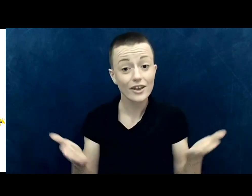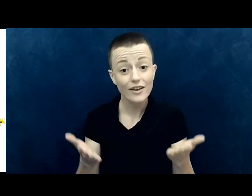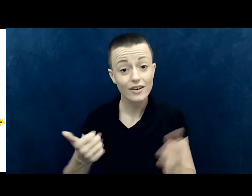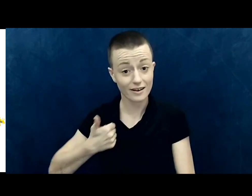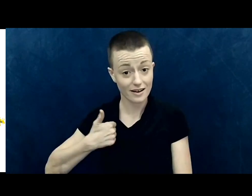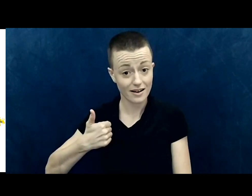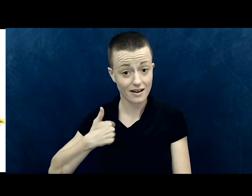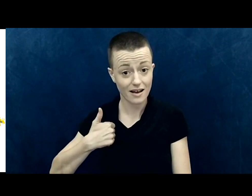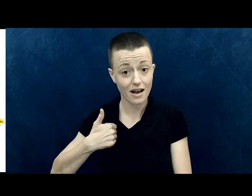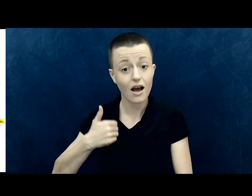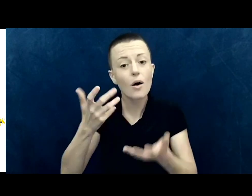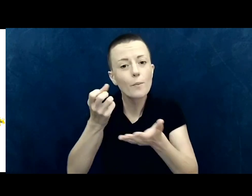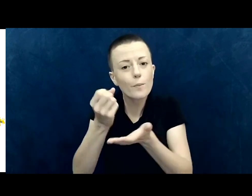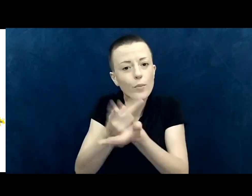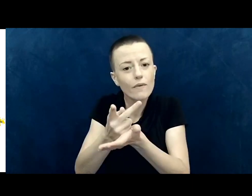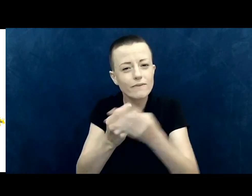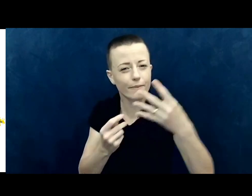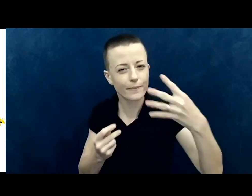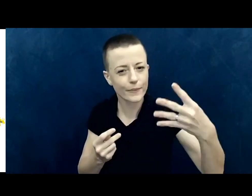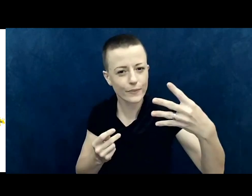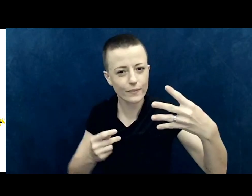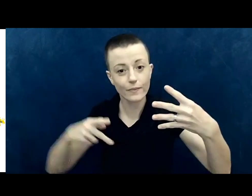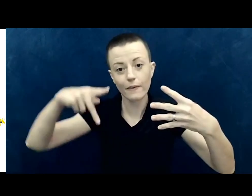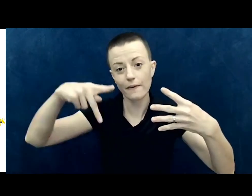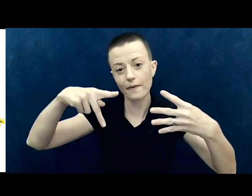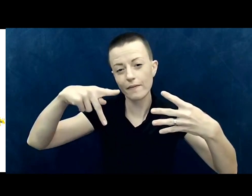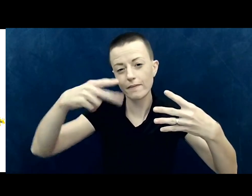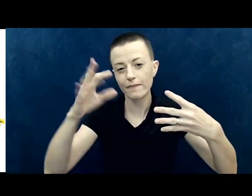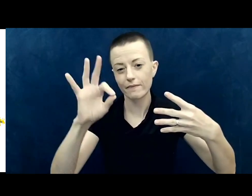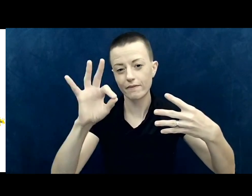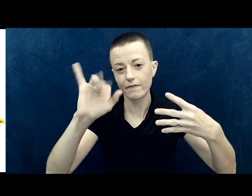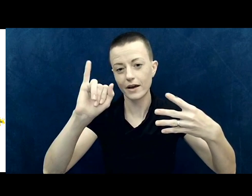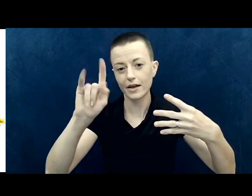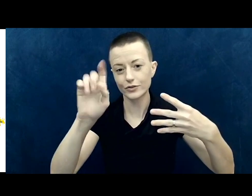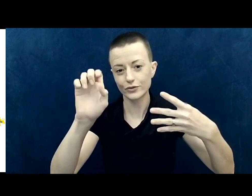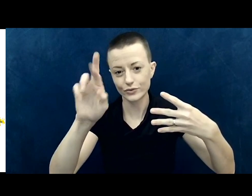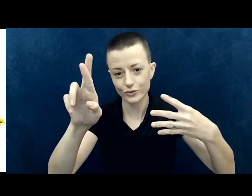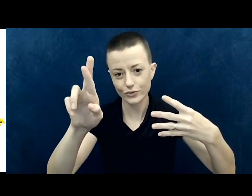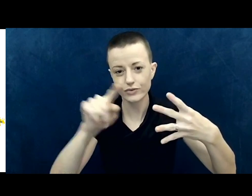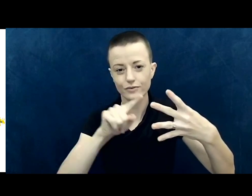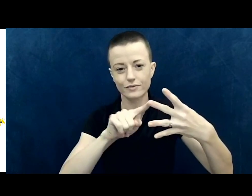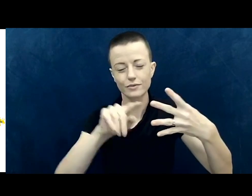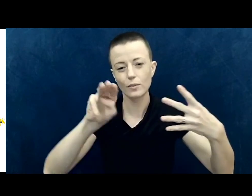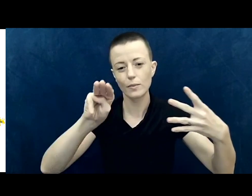This is a goal we can achieve together. The four vaccines currently approved for use in Canada: